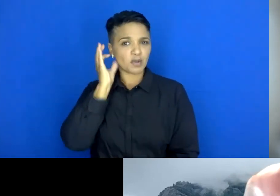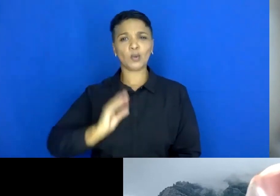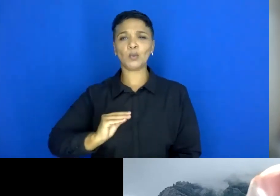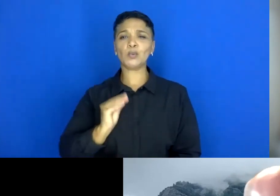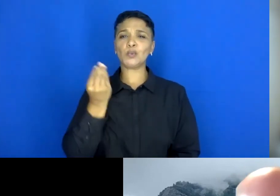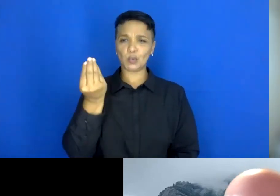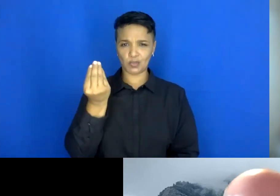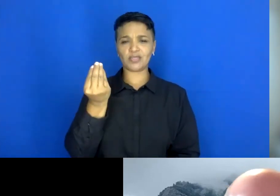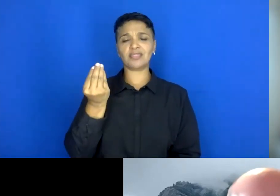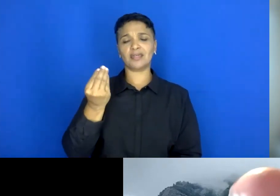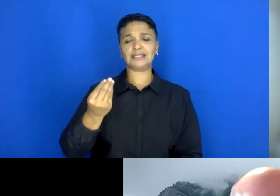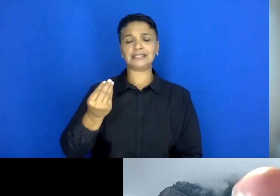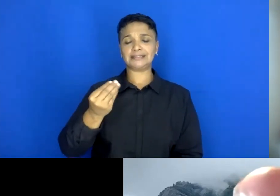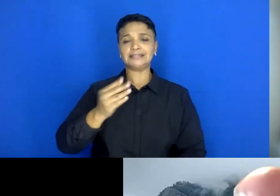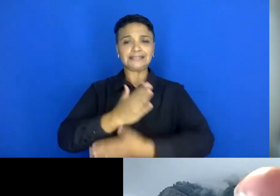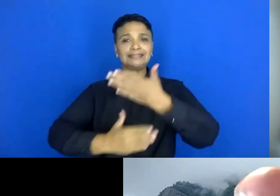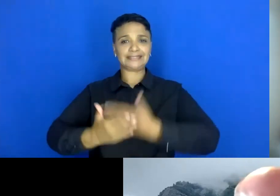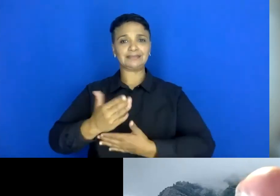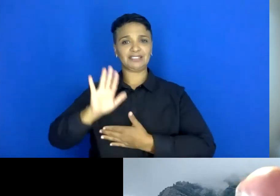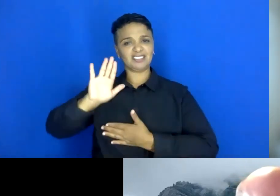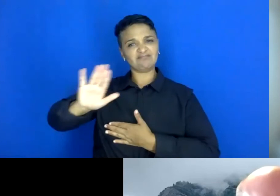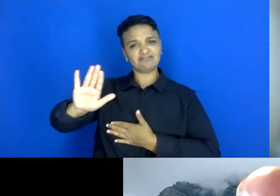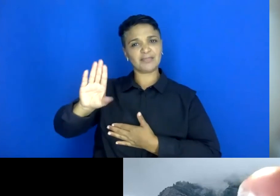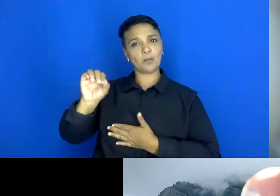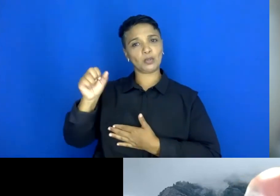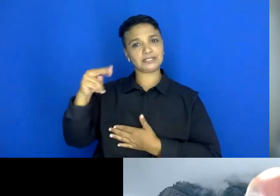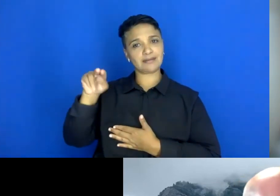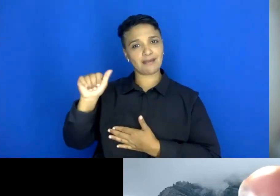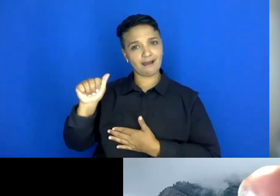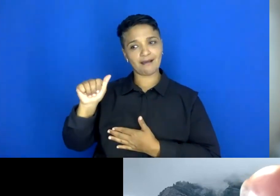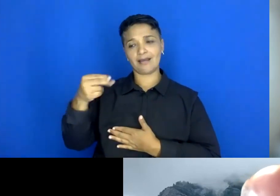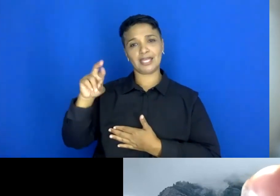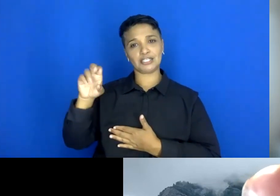22 year old woman who participated in the consultation that many of us have spoke about now